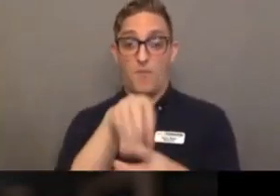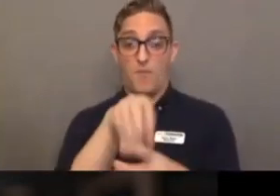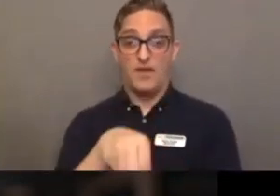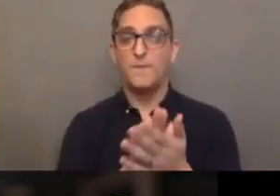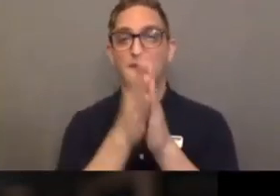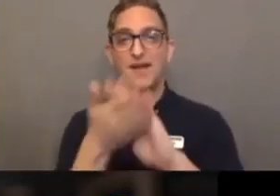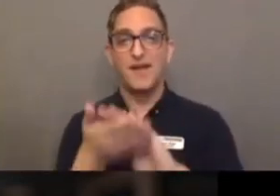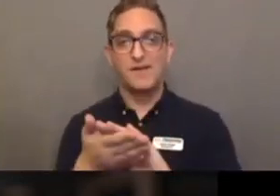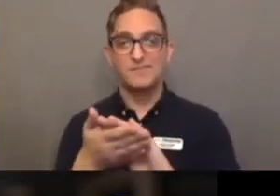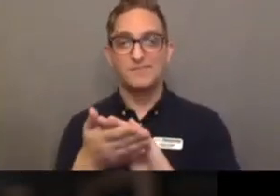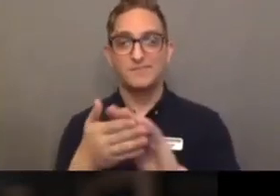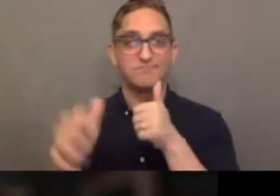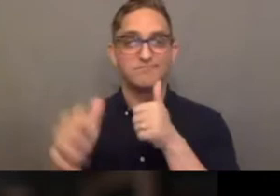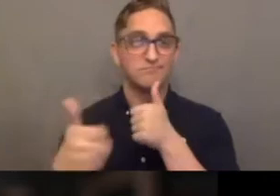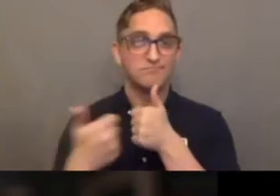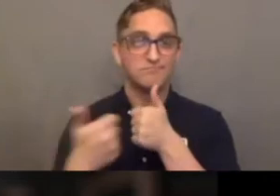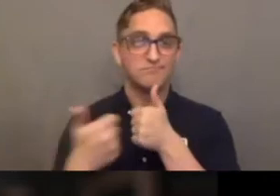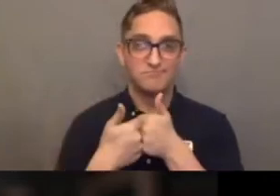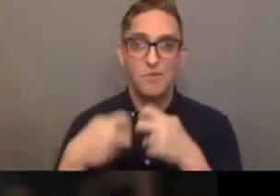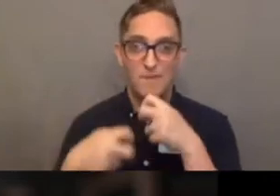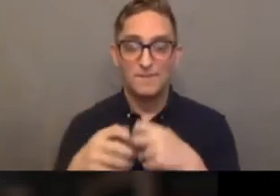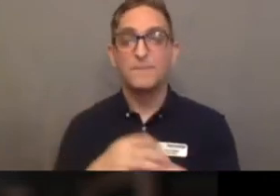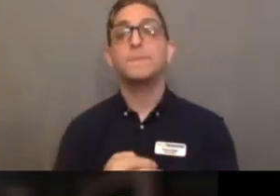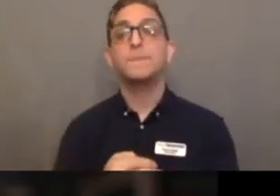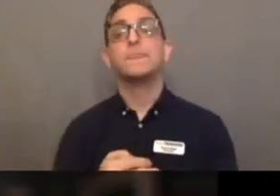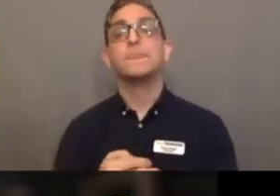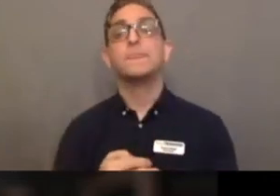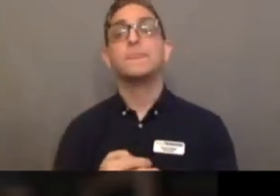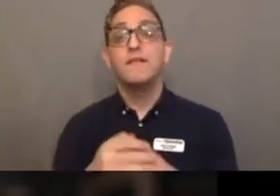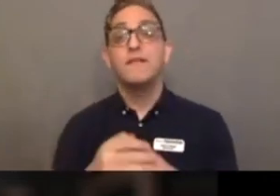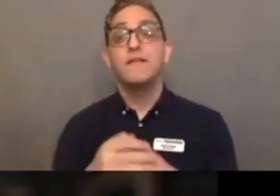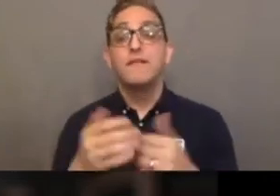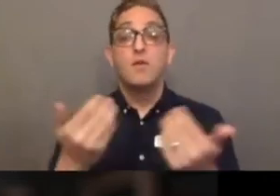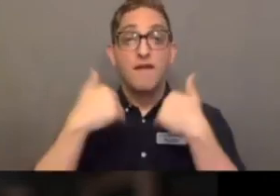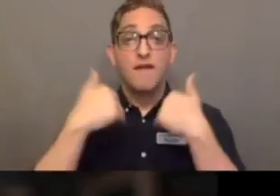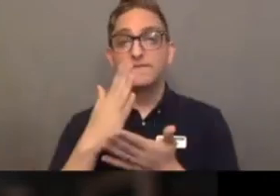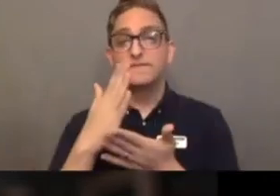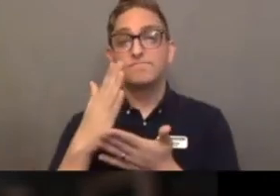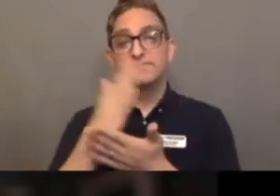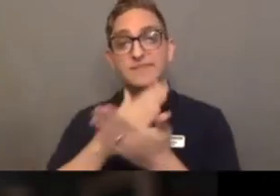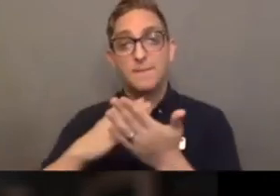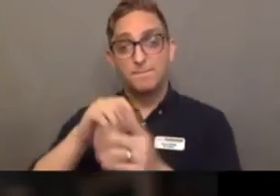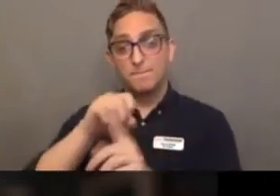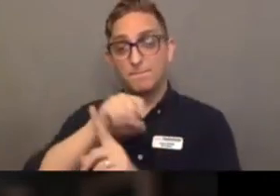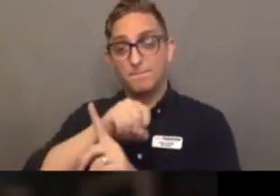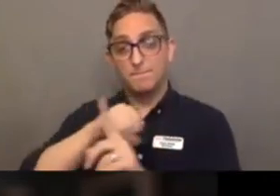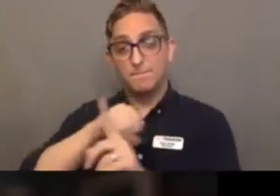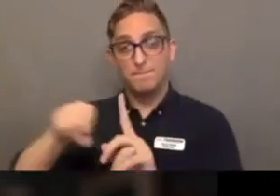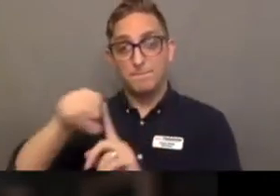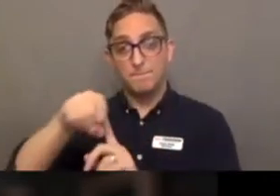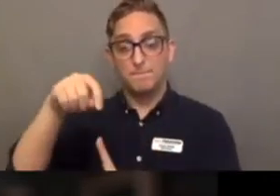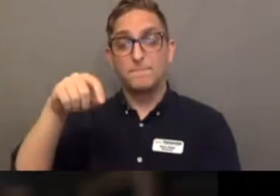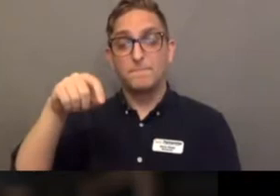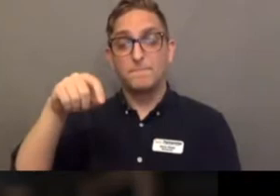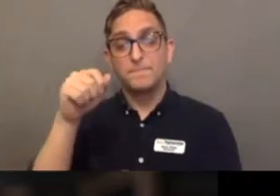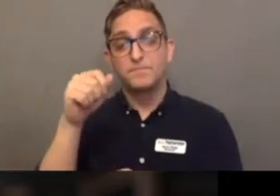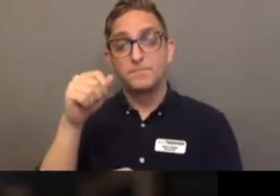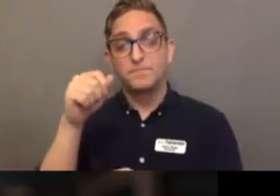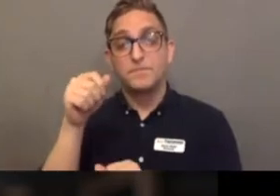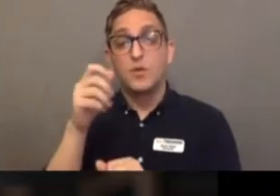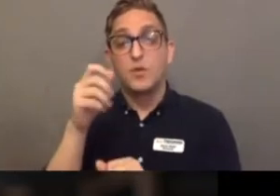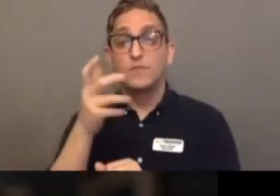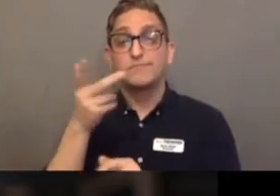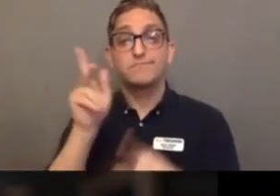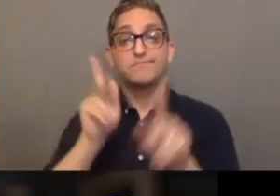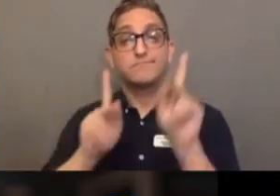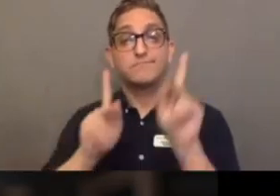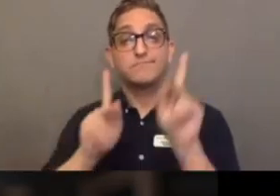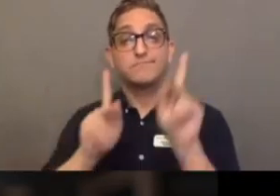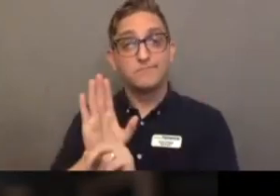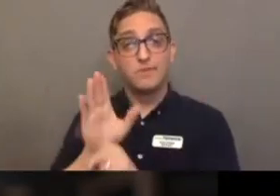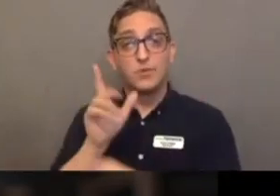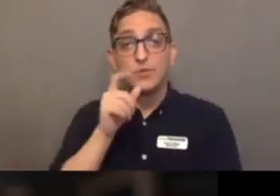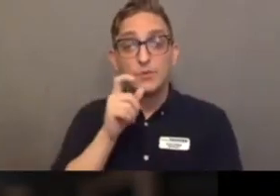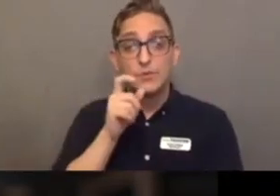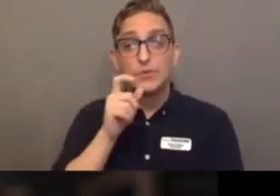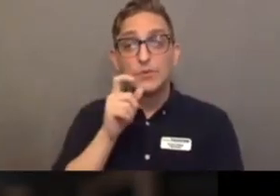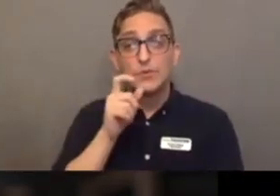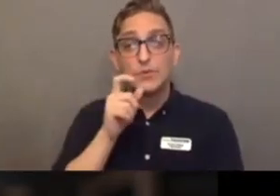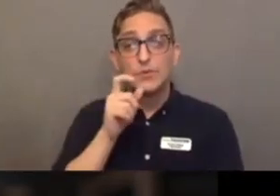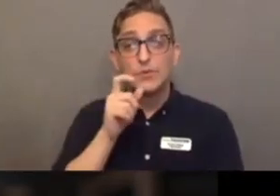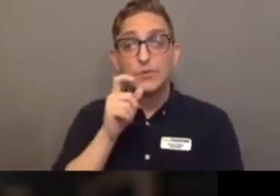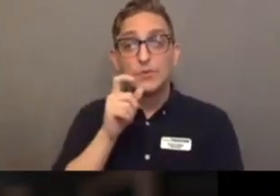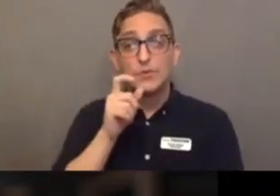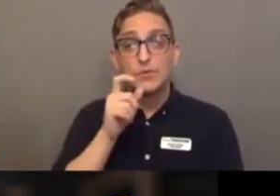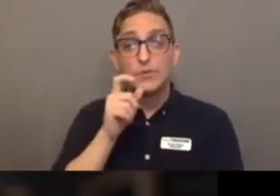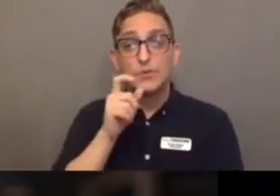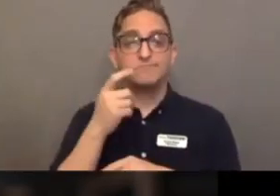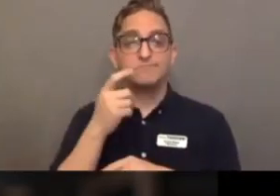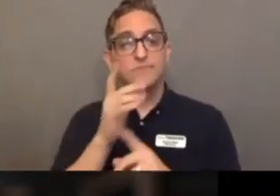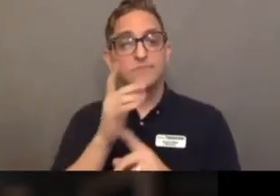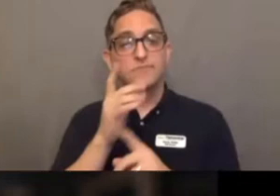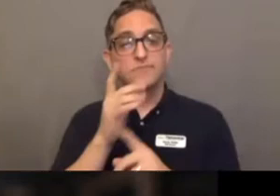conditions that involve people who are being asked now to use technology where they have